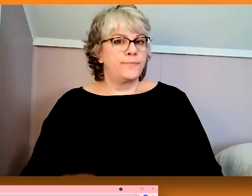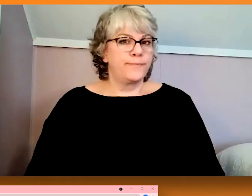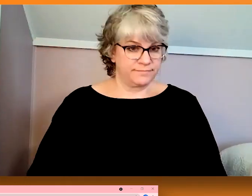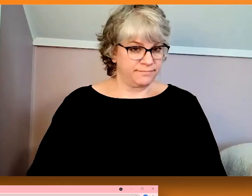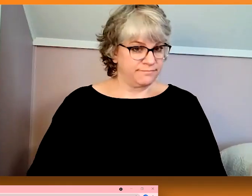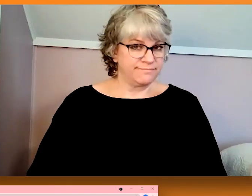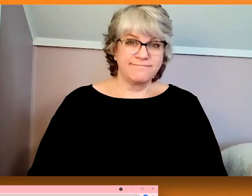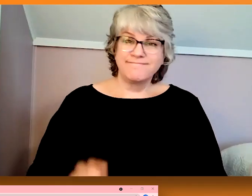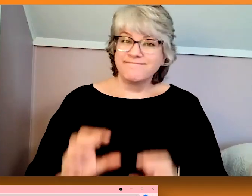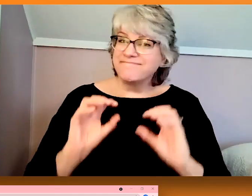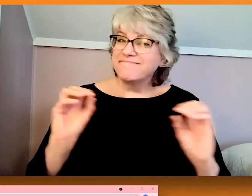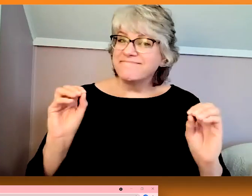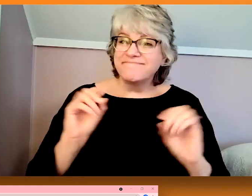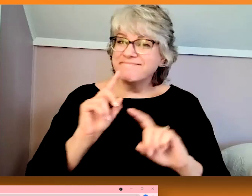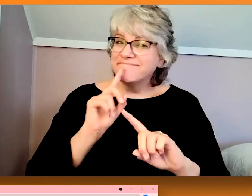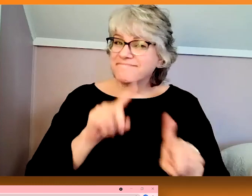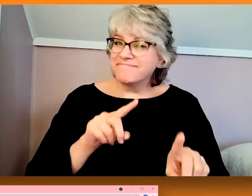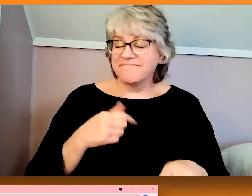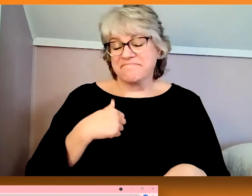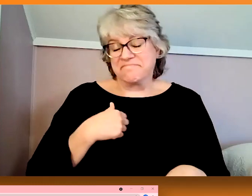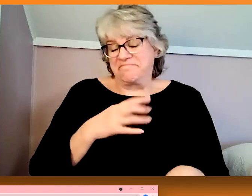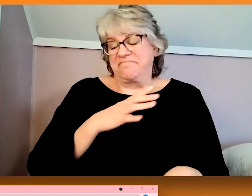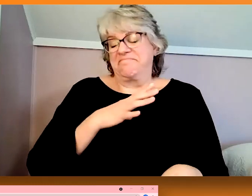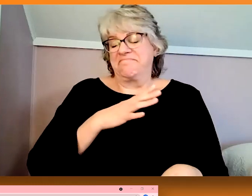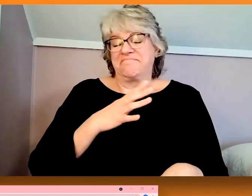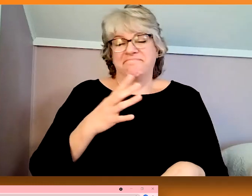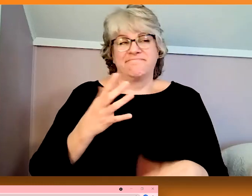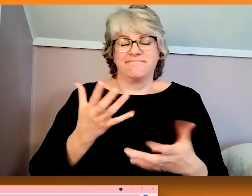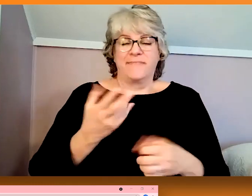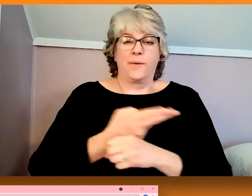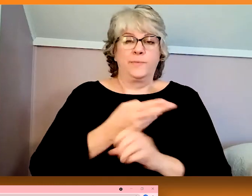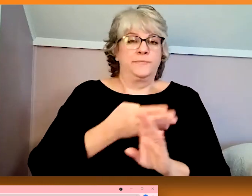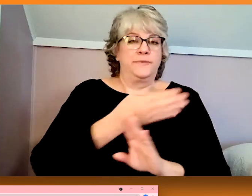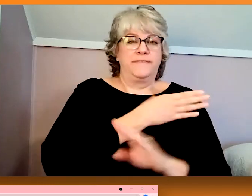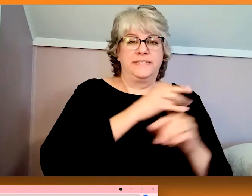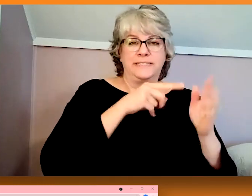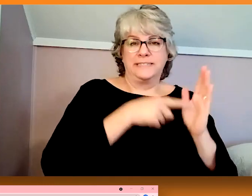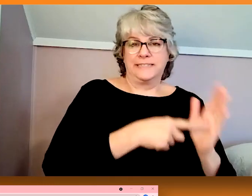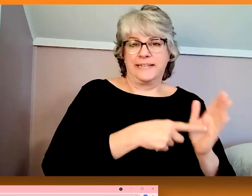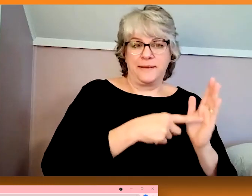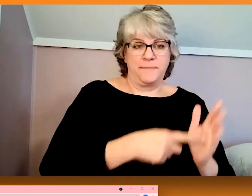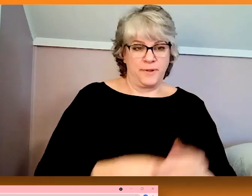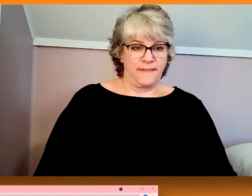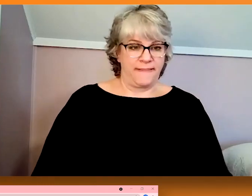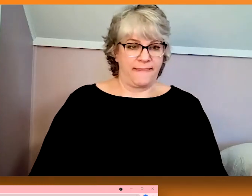I don't see anything. I will use the example I was using before.